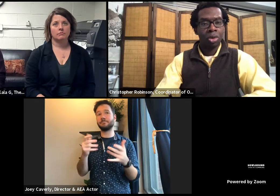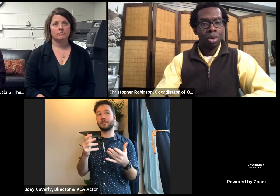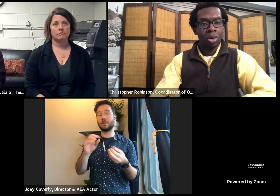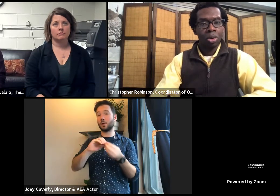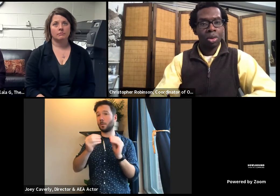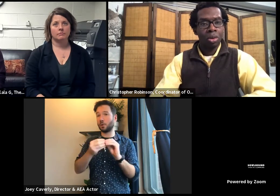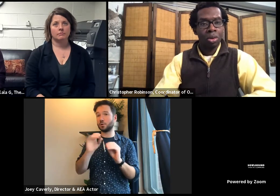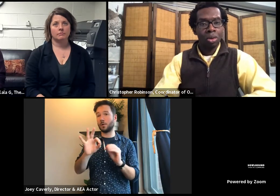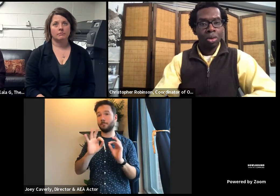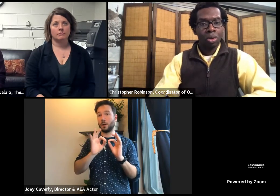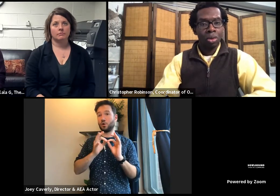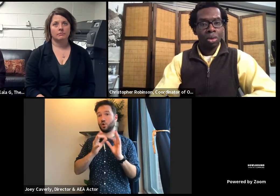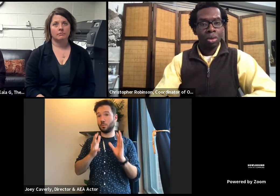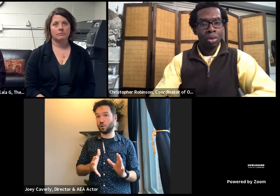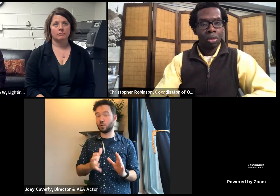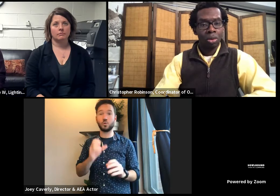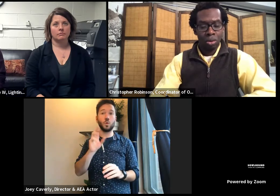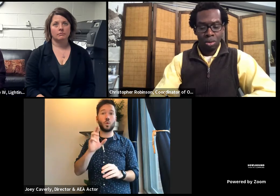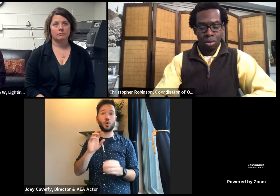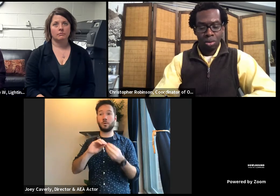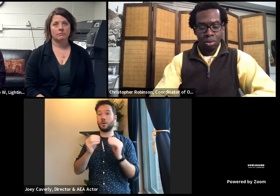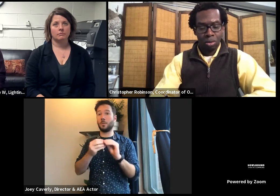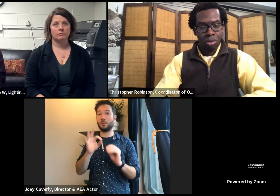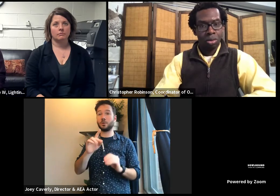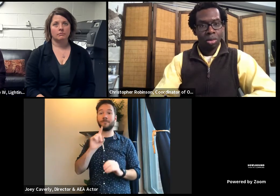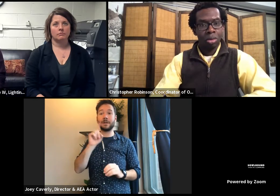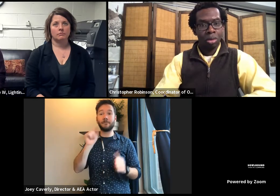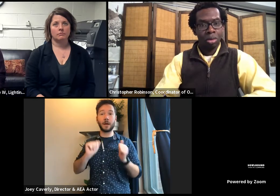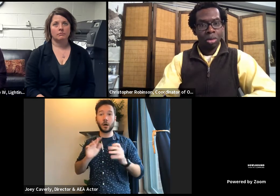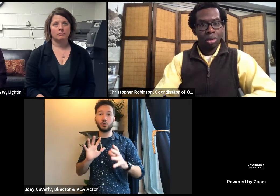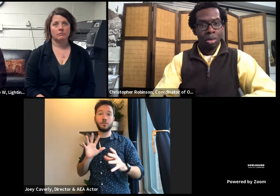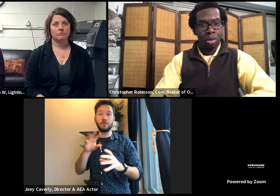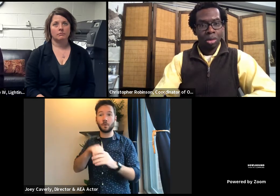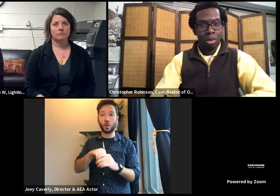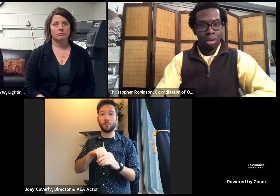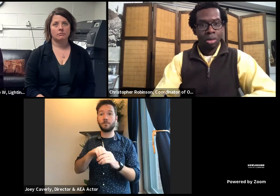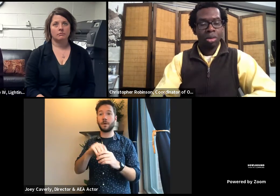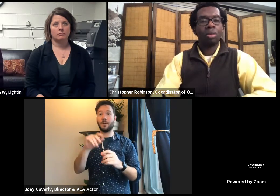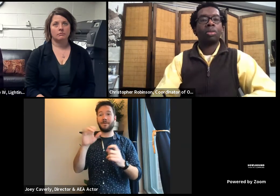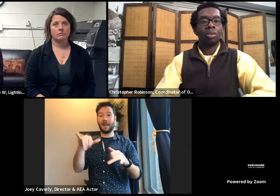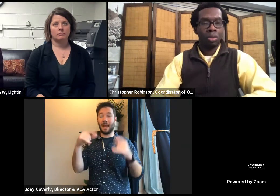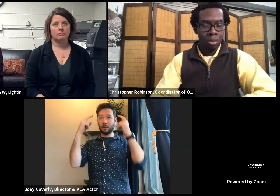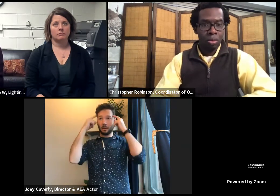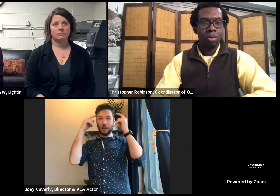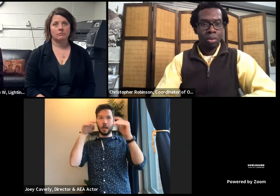For example, the number of interpreters needed or the number of deaf actors